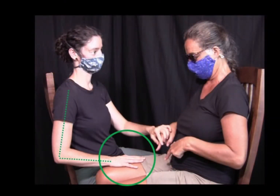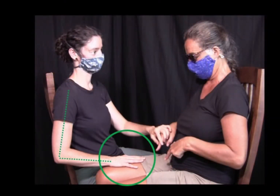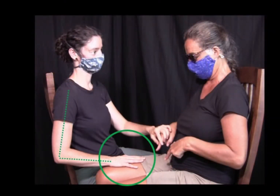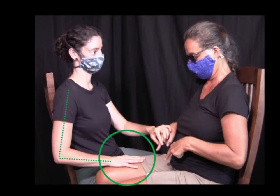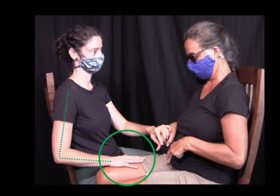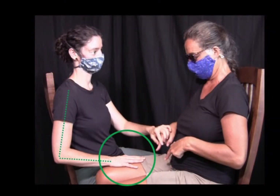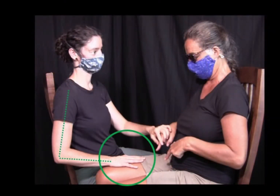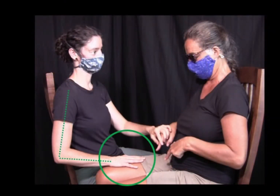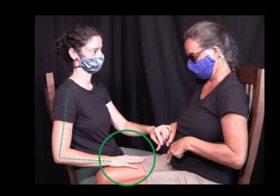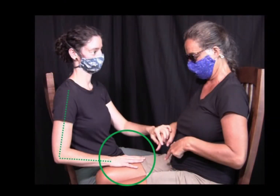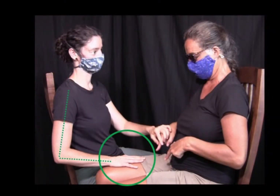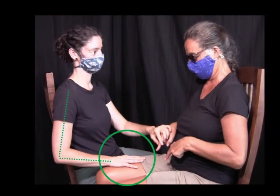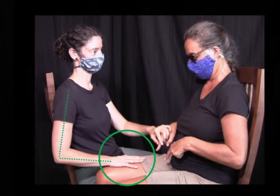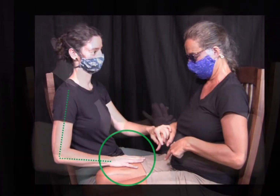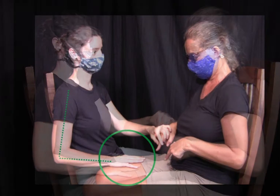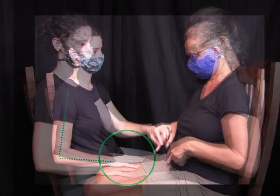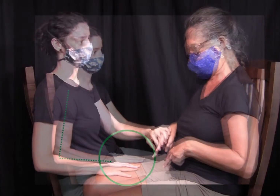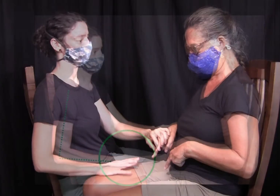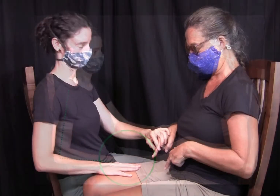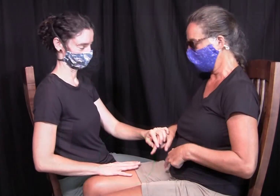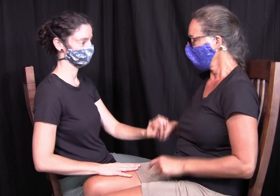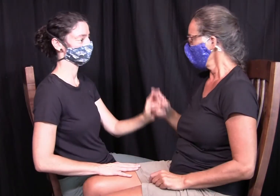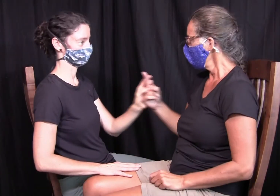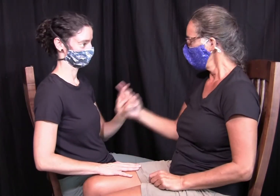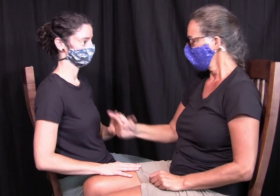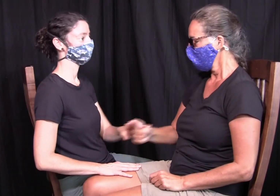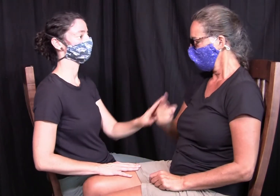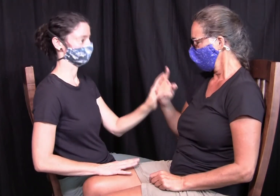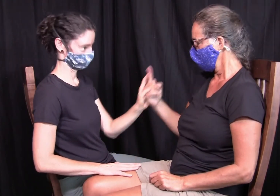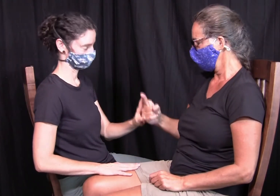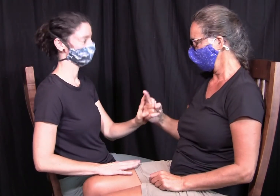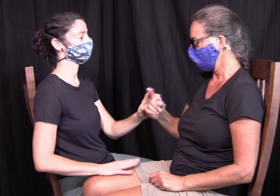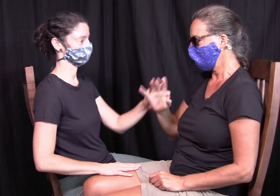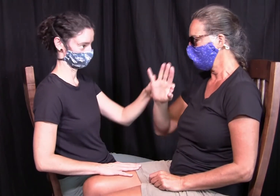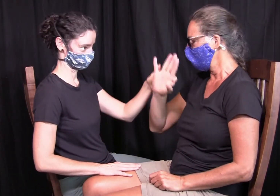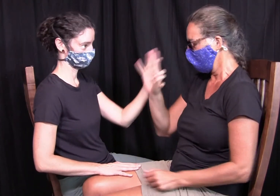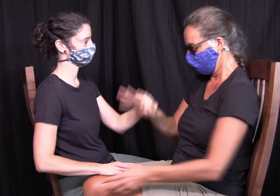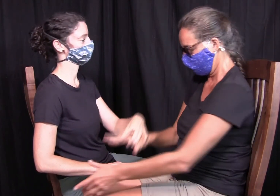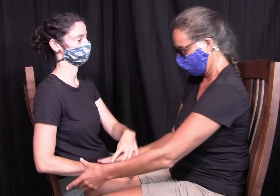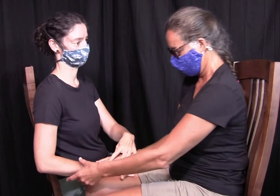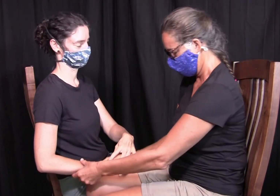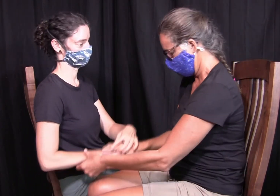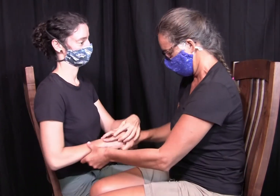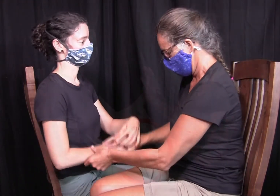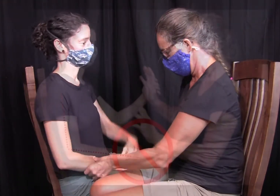The backchanneling hand is in that green circle. This is the way we always configure our hands.